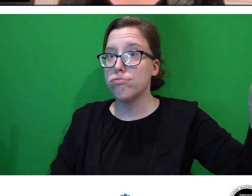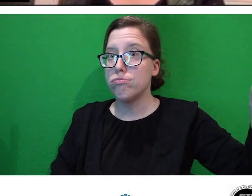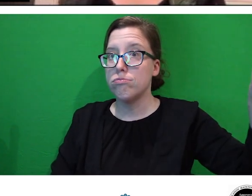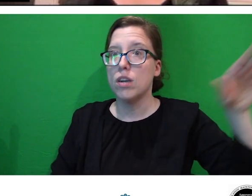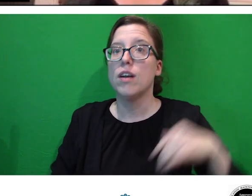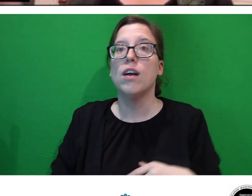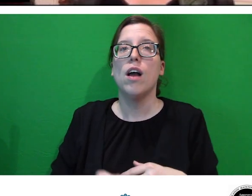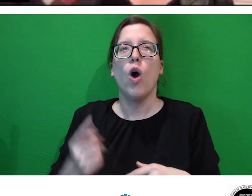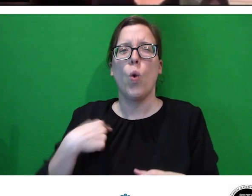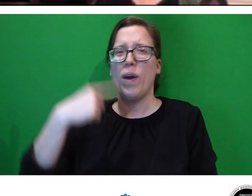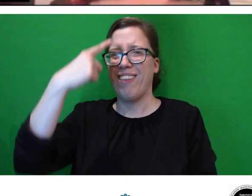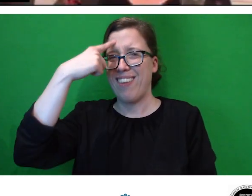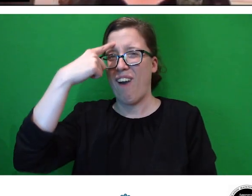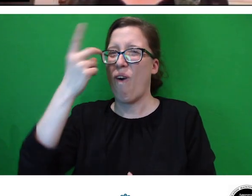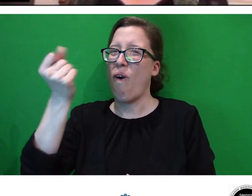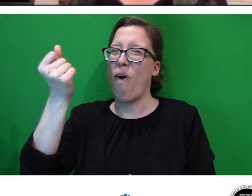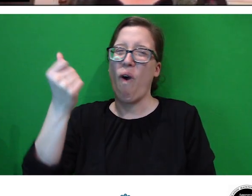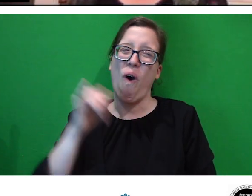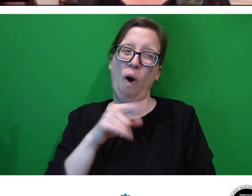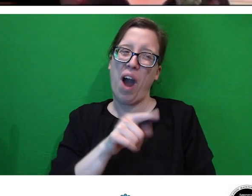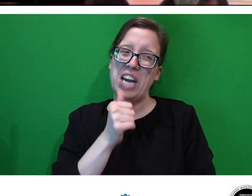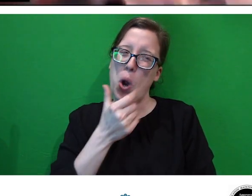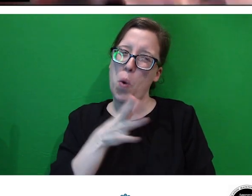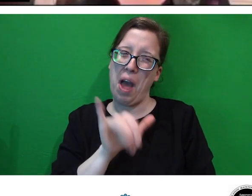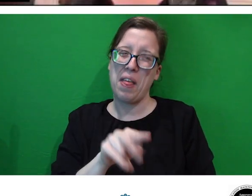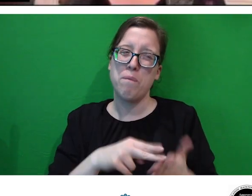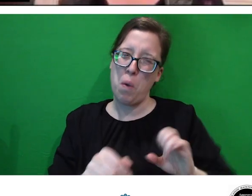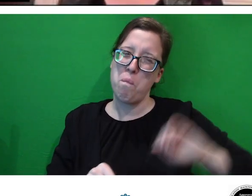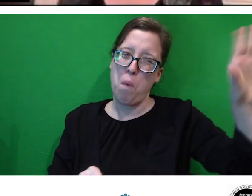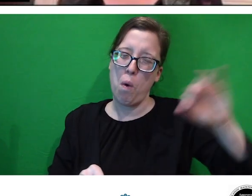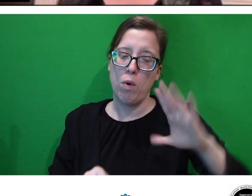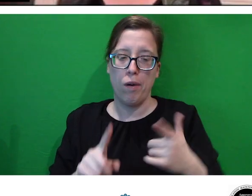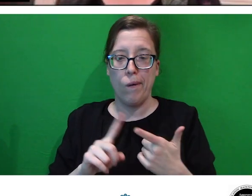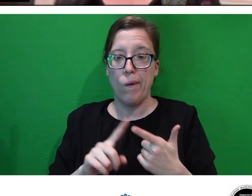a certain child may just pitch things. You give them something or ask them and they throw things.